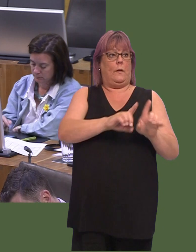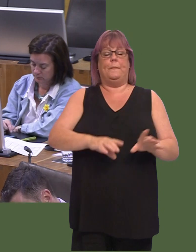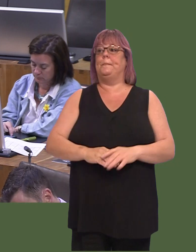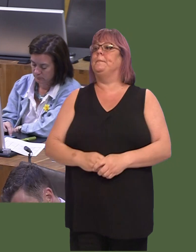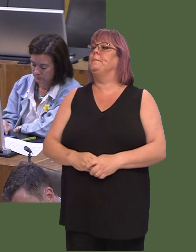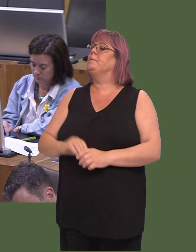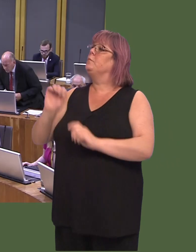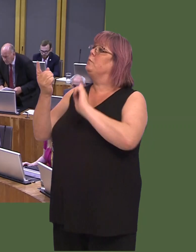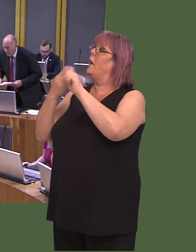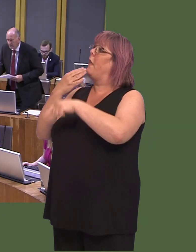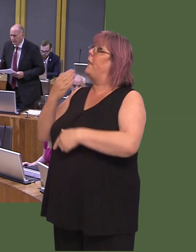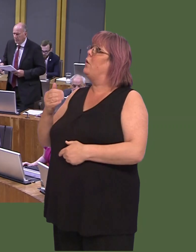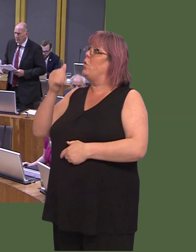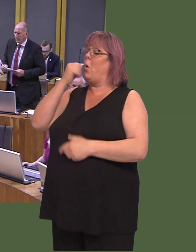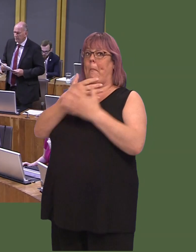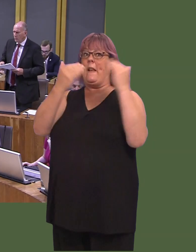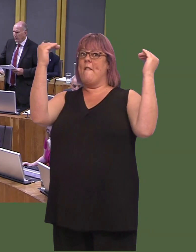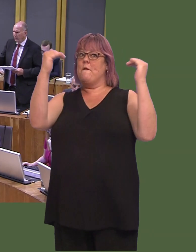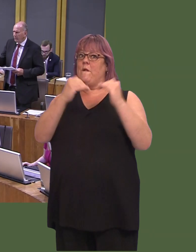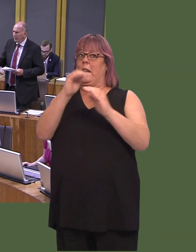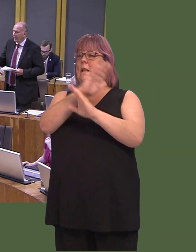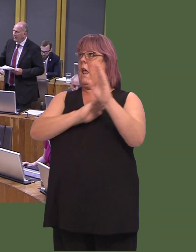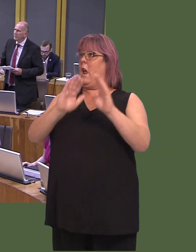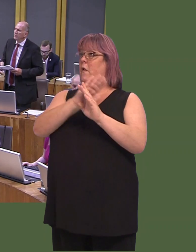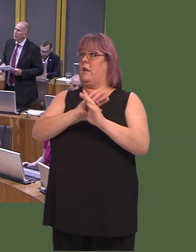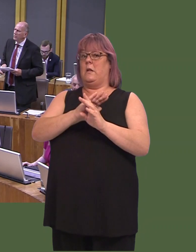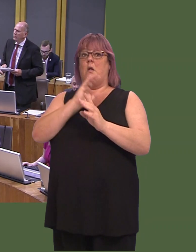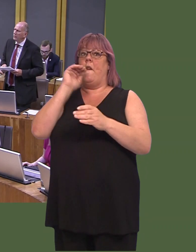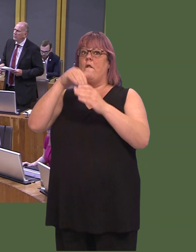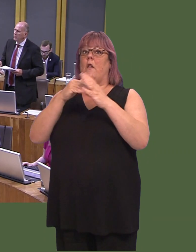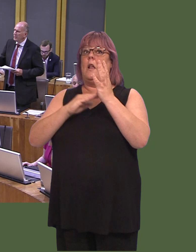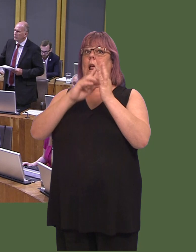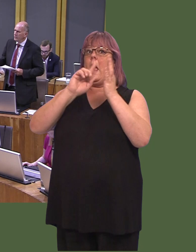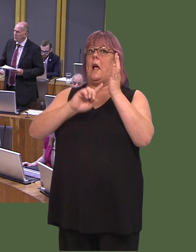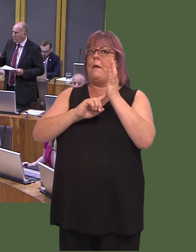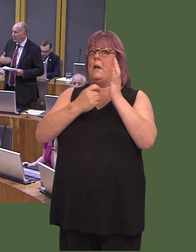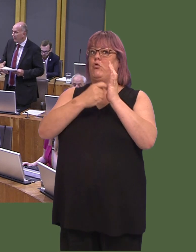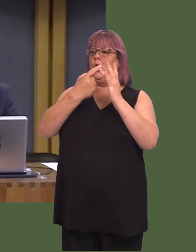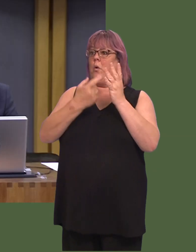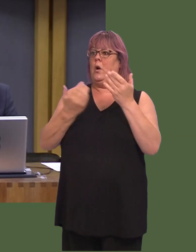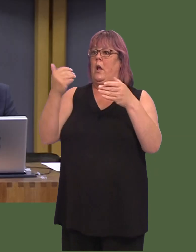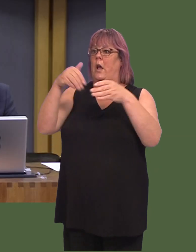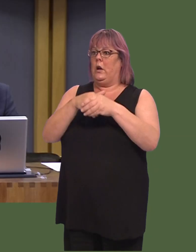David Rees AM: Thank you for that answer, First Minister. As you are aware, there are many valleys that are not going to be served by the south Wales metro, including the Afan valley.